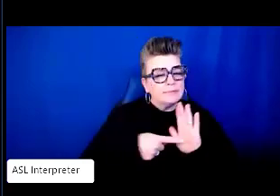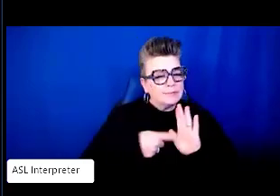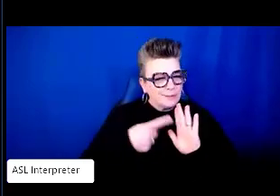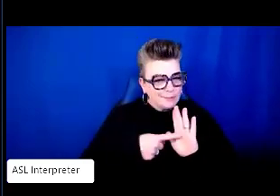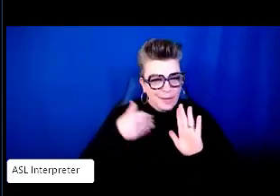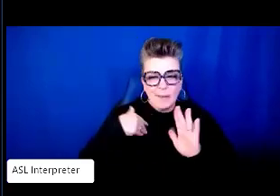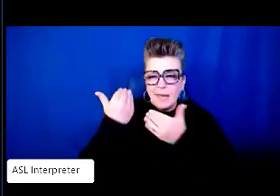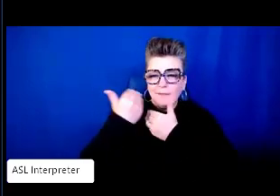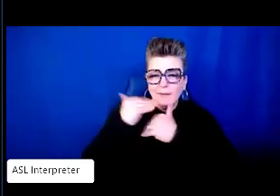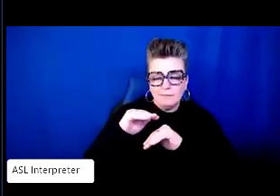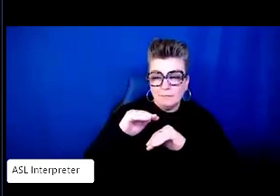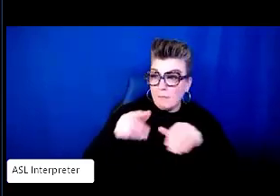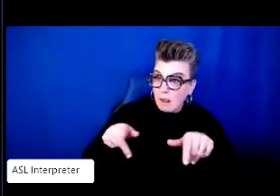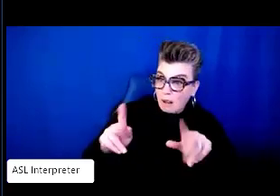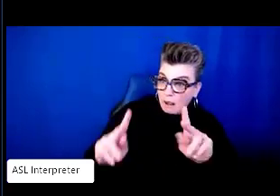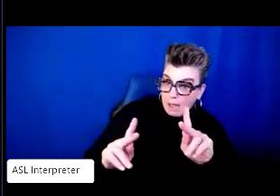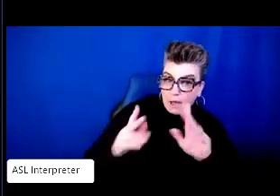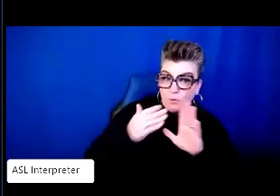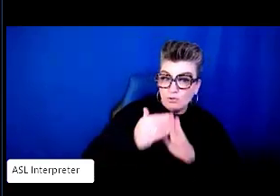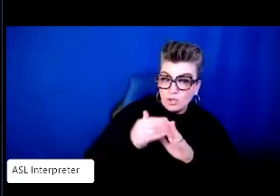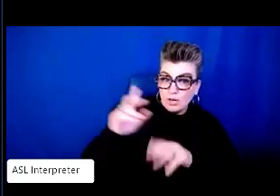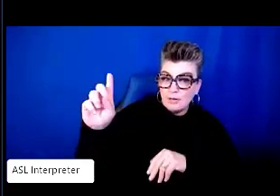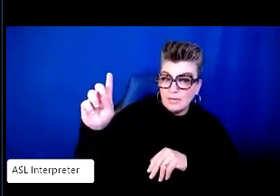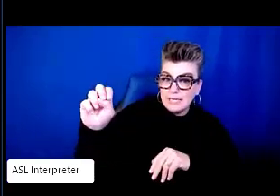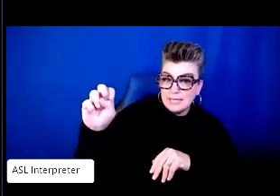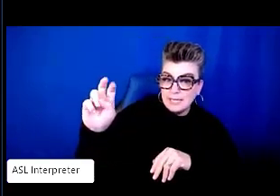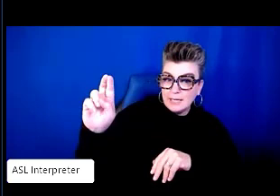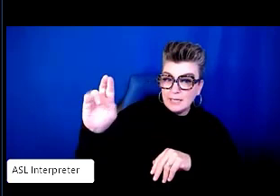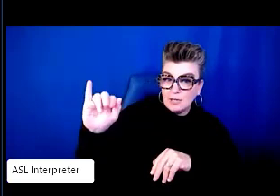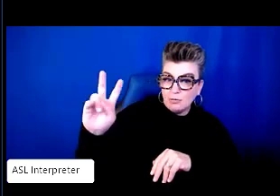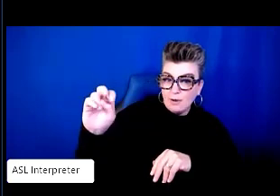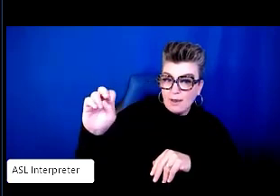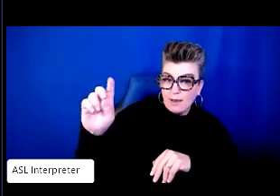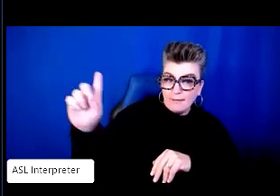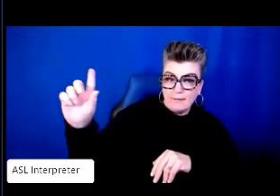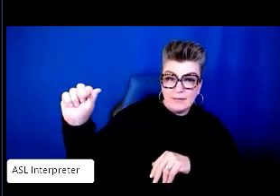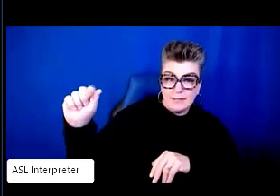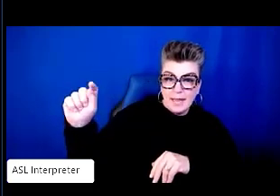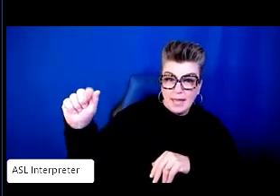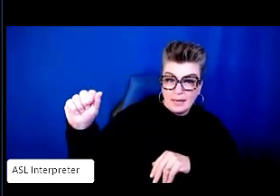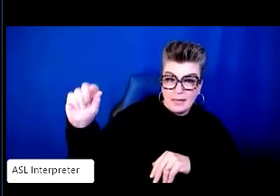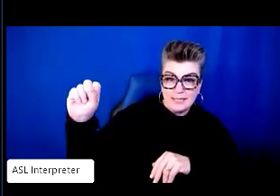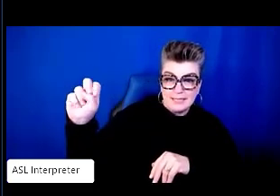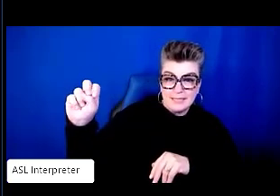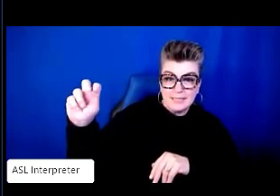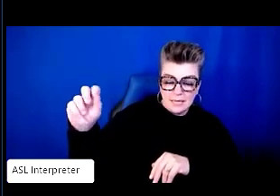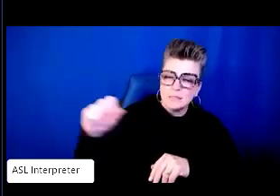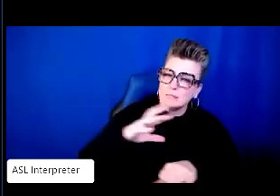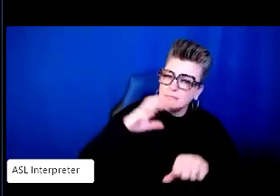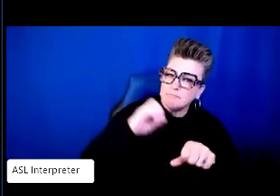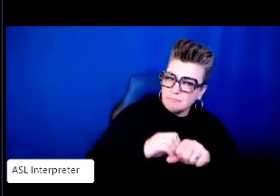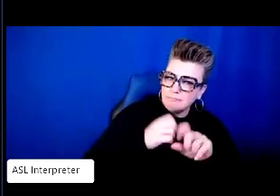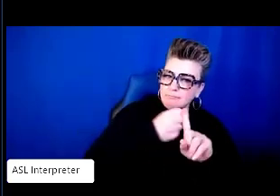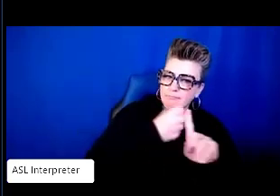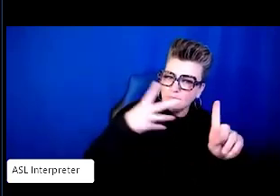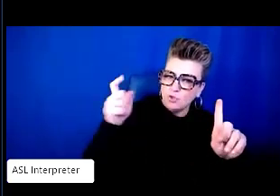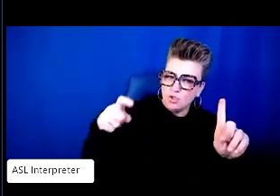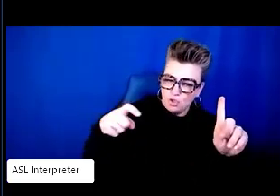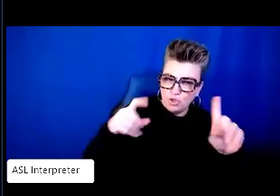to share derived datasets and those limitations should be described in plans. More careful consideration is required